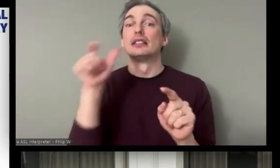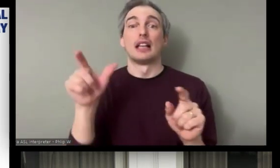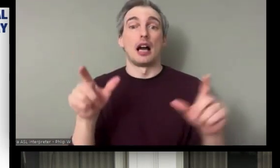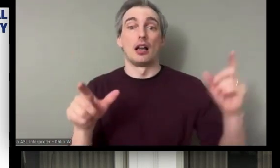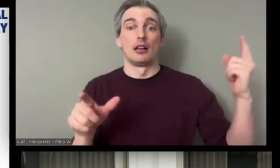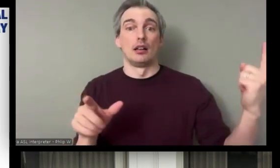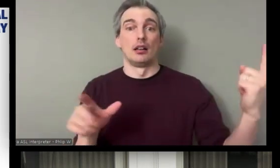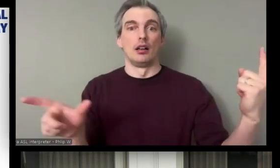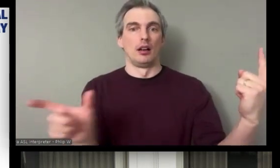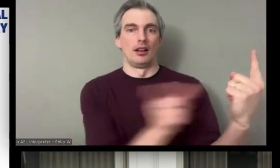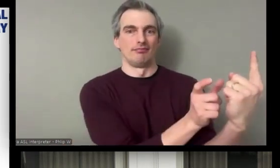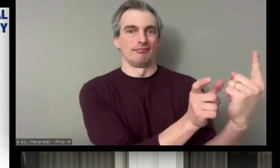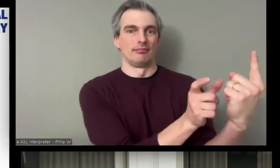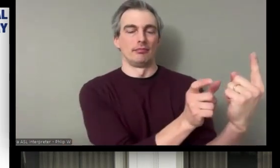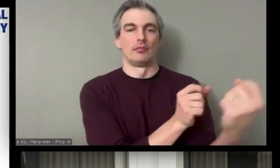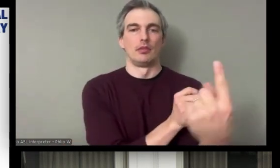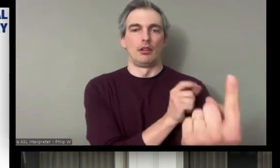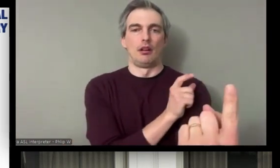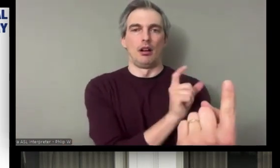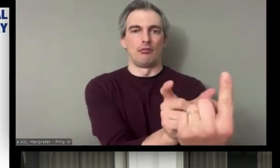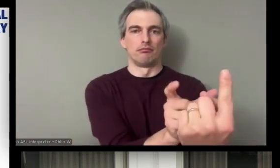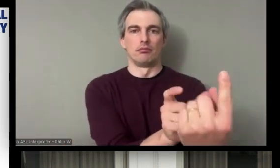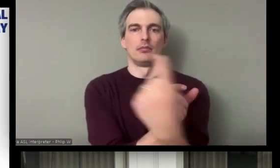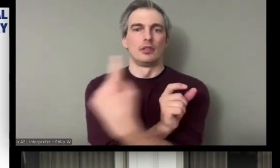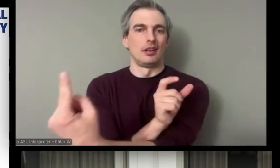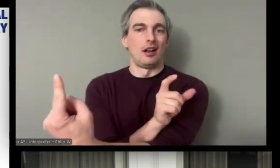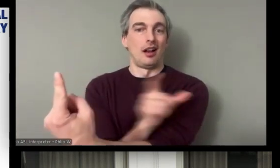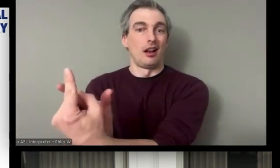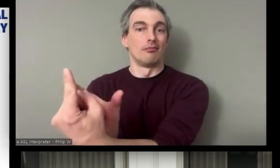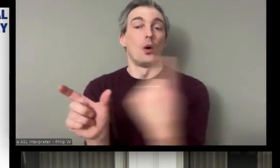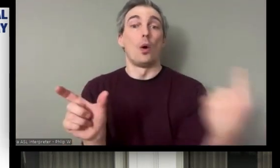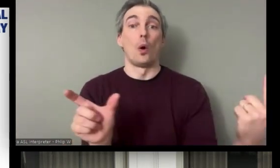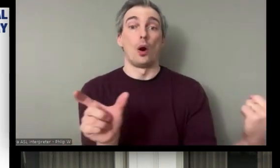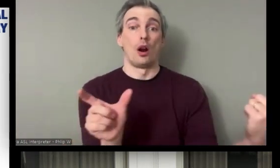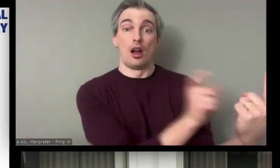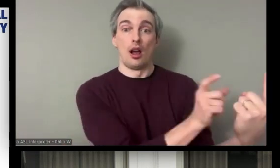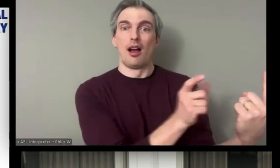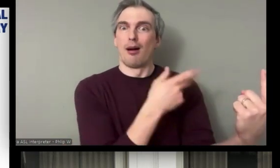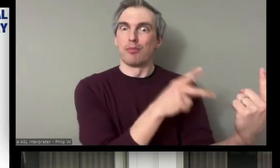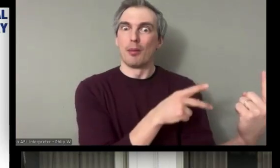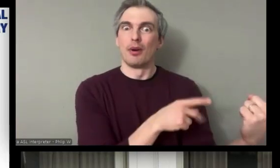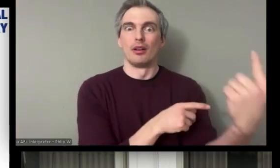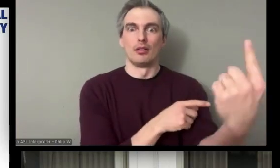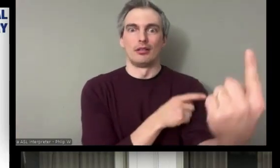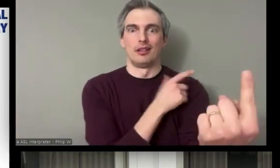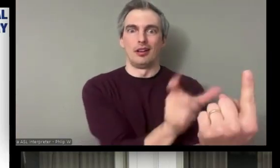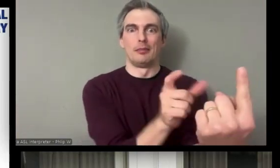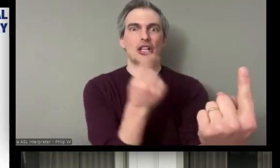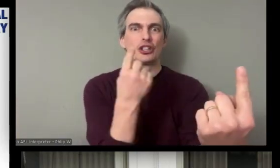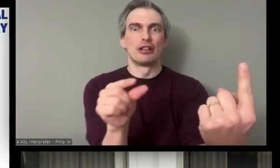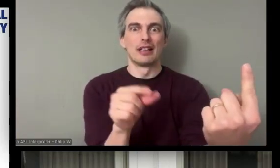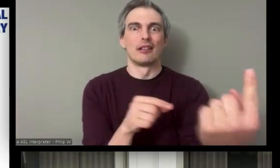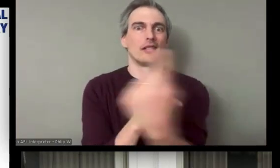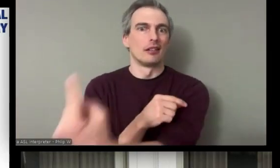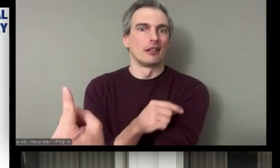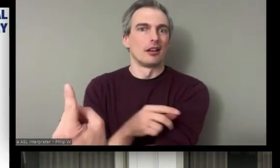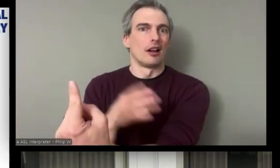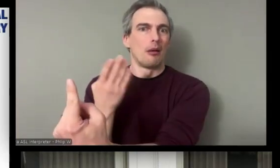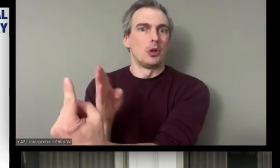You know. A lot of the things that you expect to have other features for captions... You basically have to go with the presentation that they have.